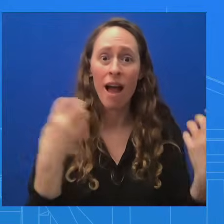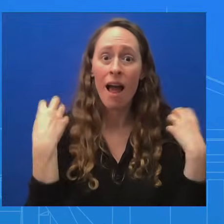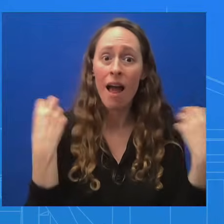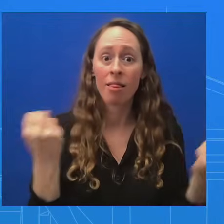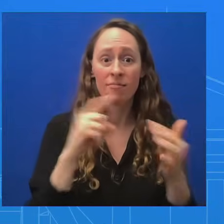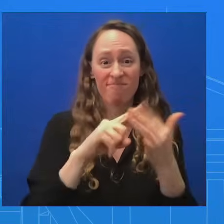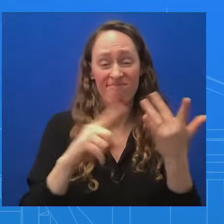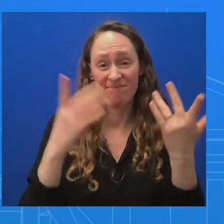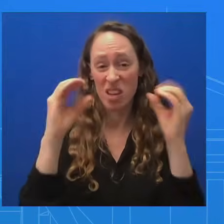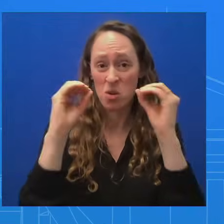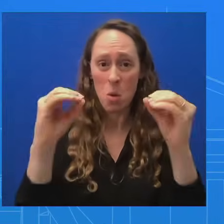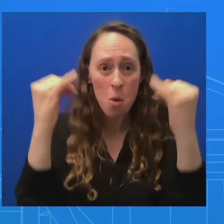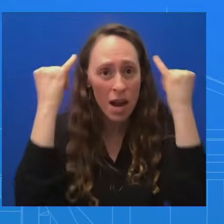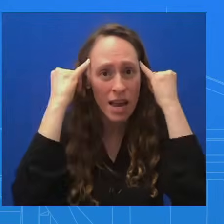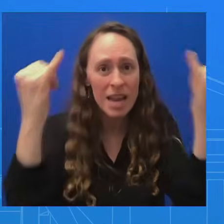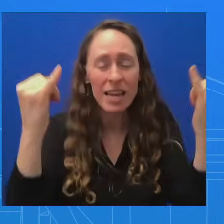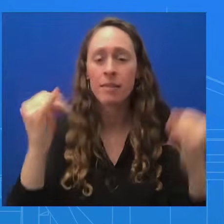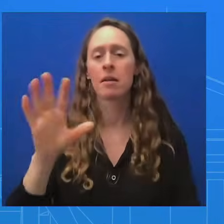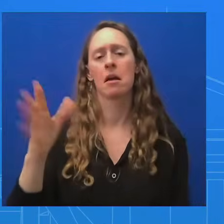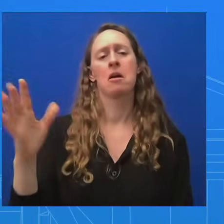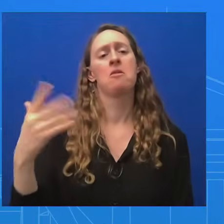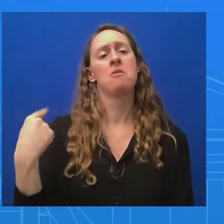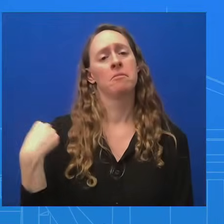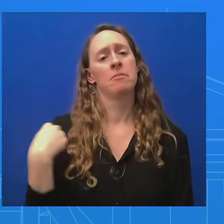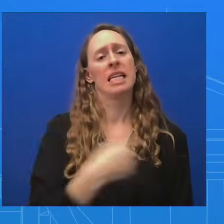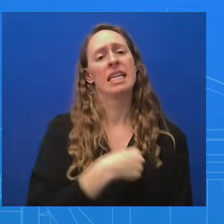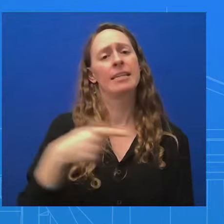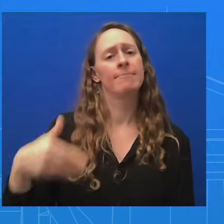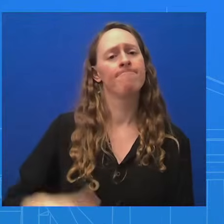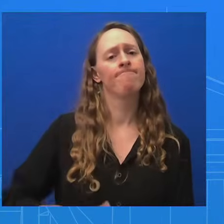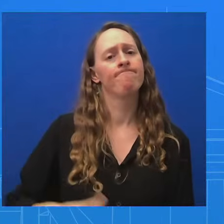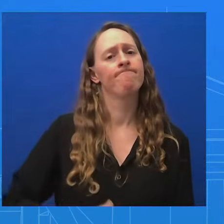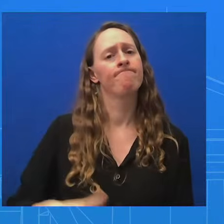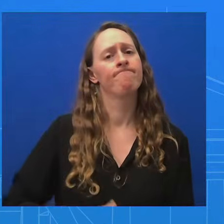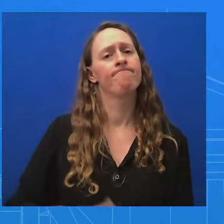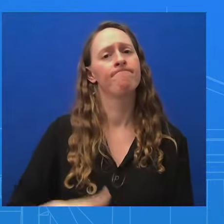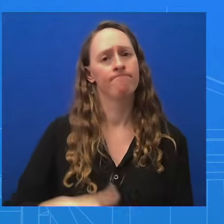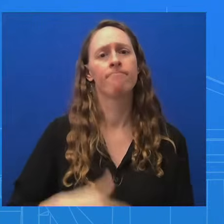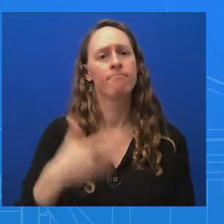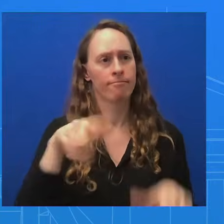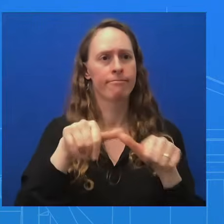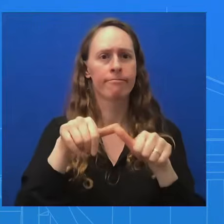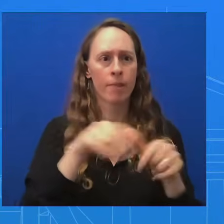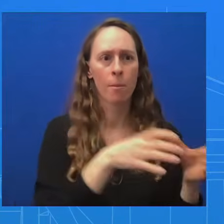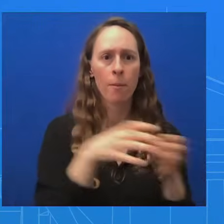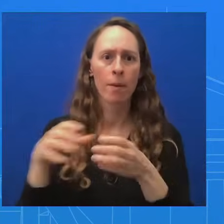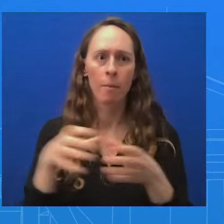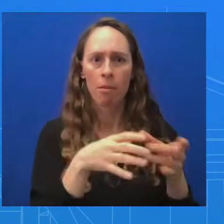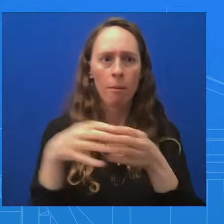So, it's hard to get real fingertip feel on exactly how they are. But we have to assume they're being held in